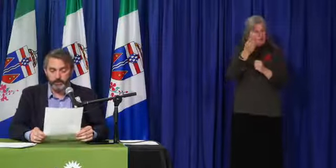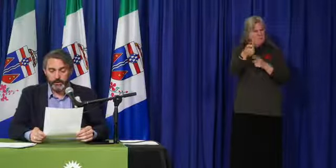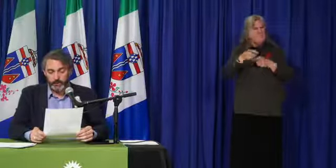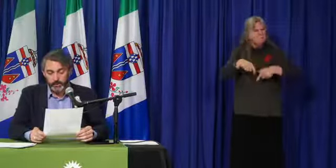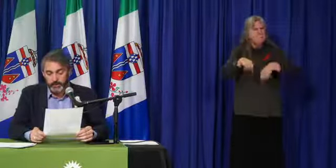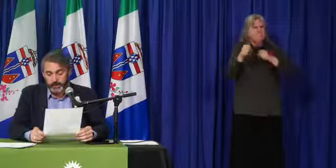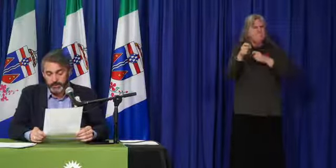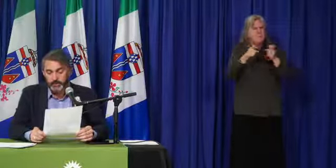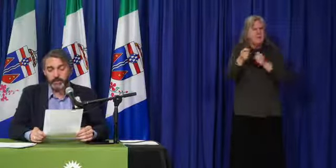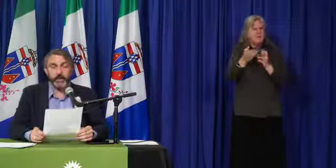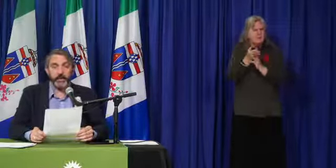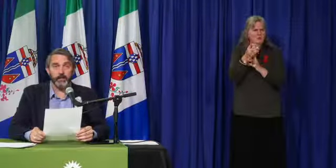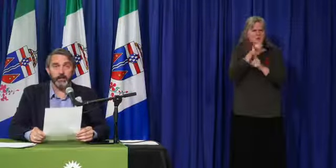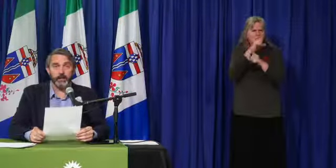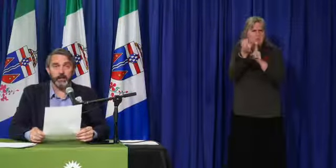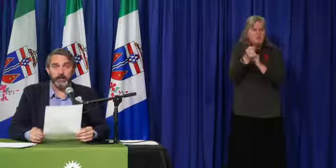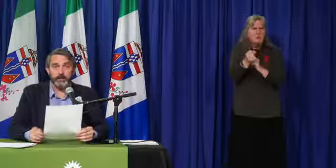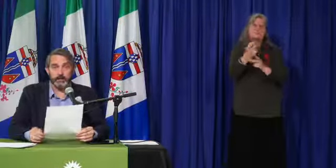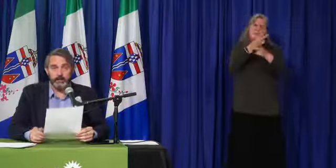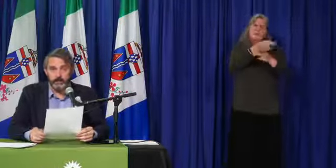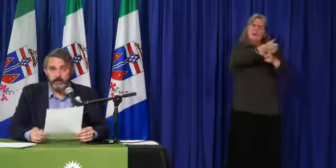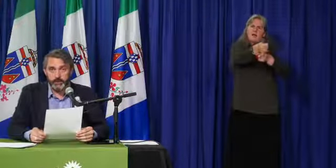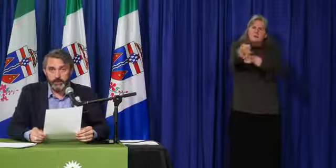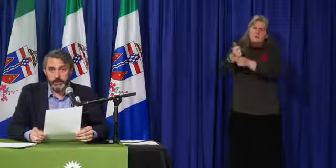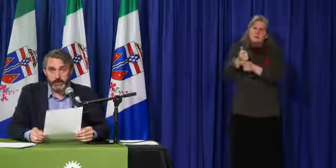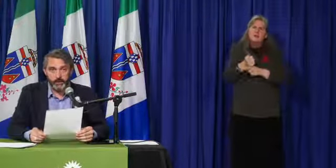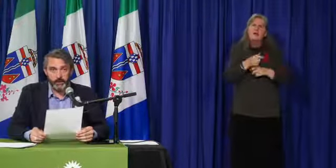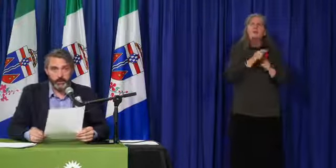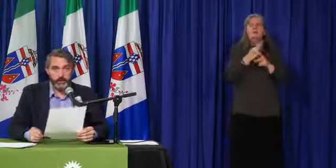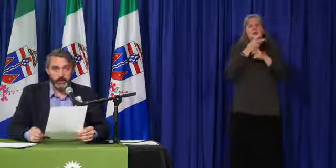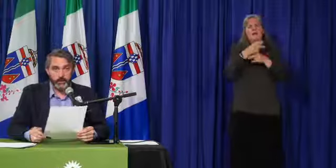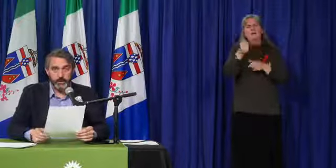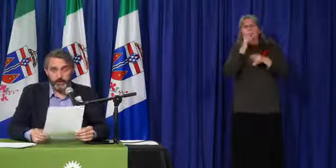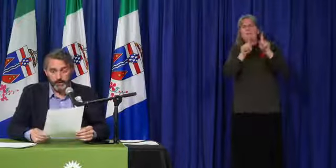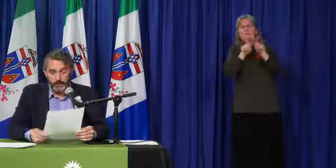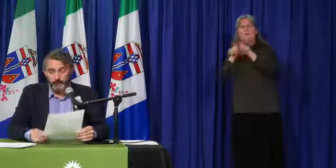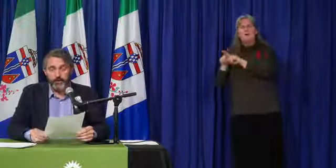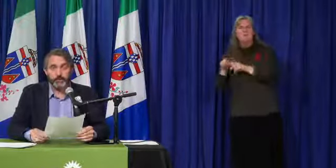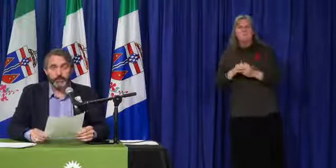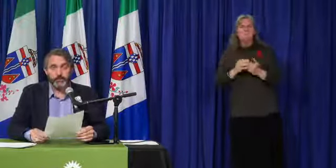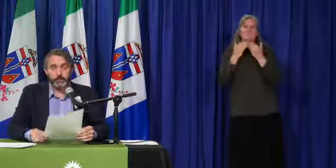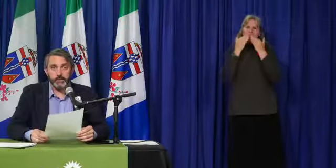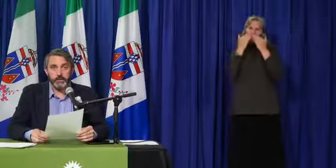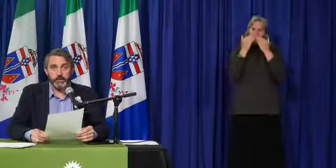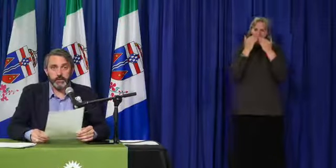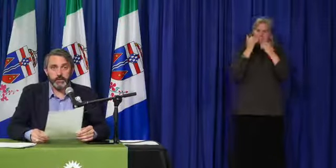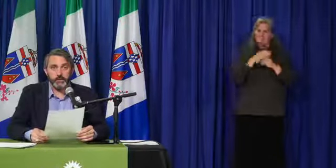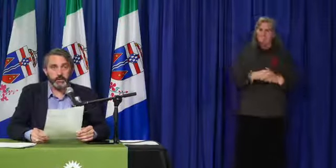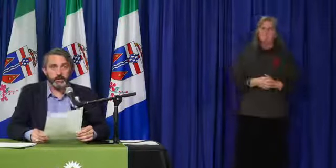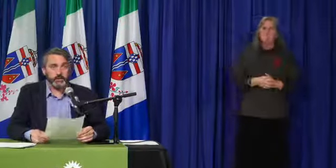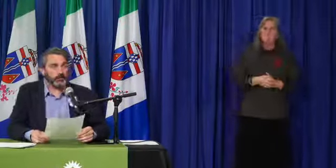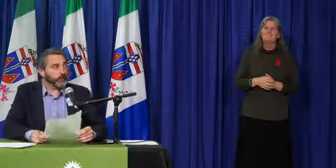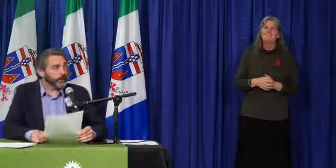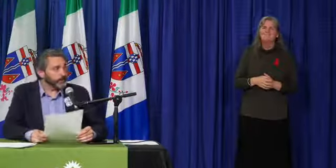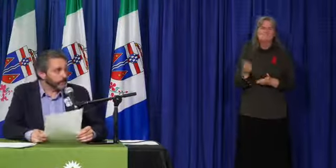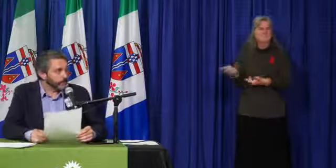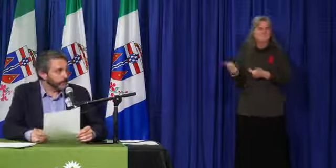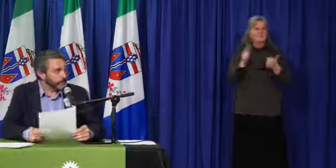dwellings remain at ten indoors, and social gatherings remain at 50 outdoors as long as appropriate and safe spacing can